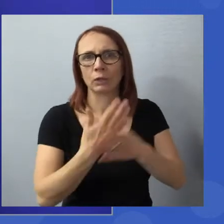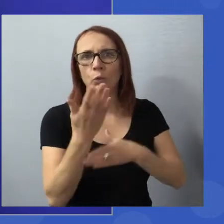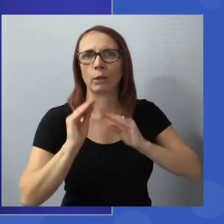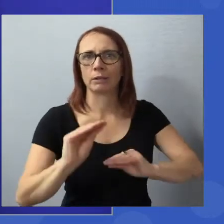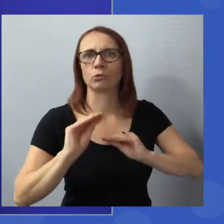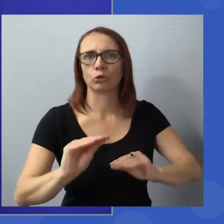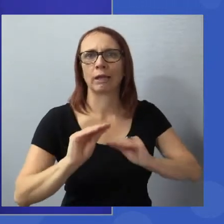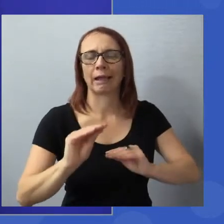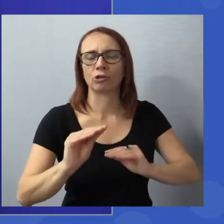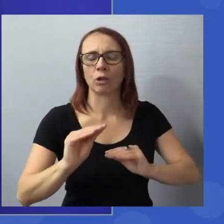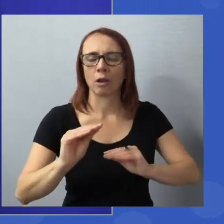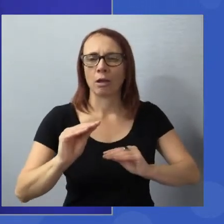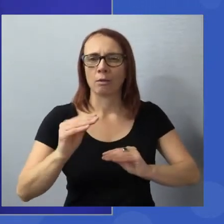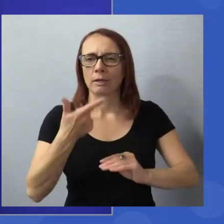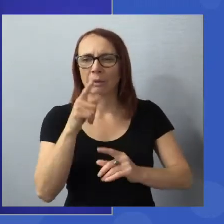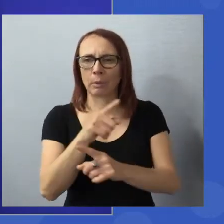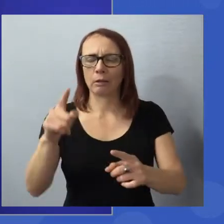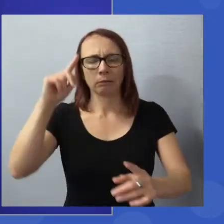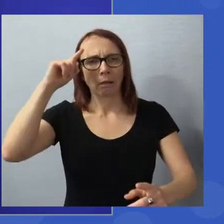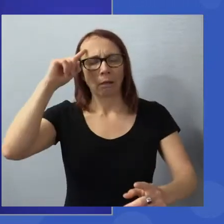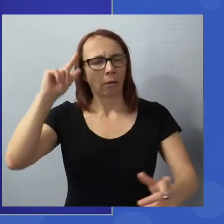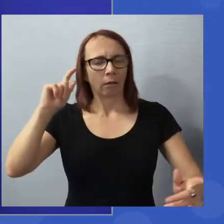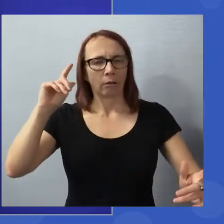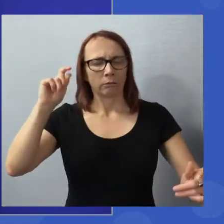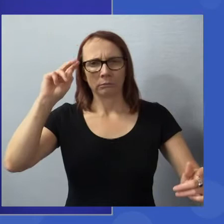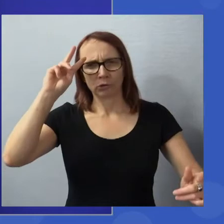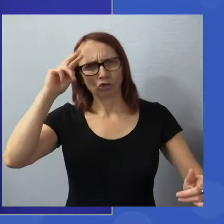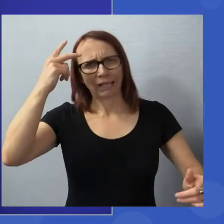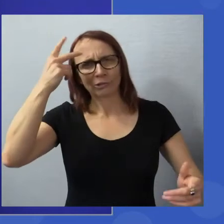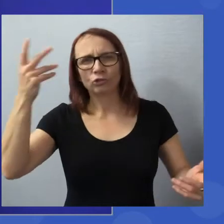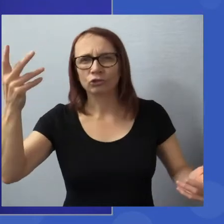societal mindsets in the long run we would like to see you know housing not